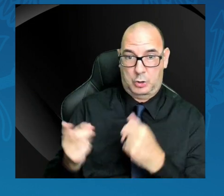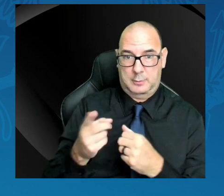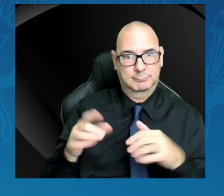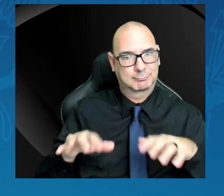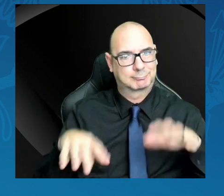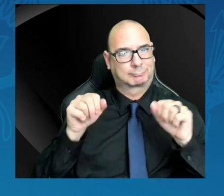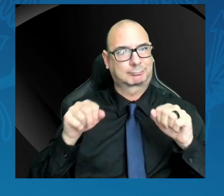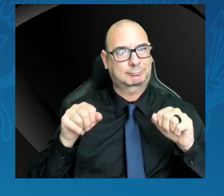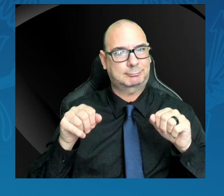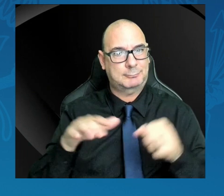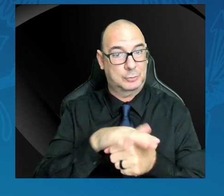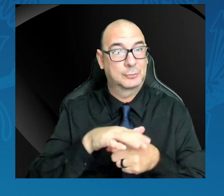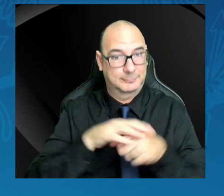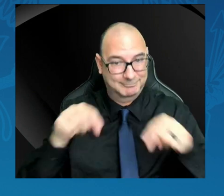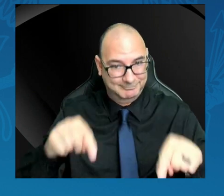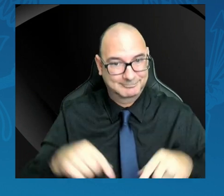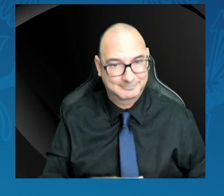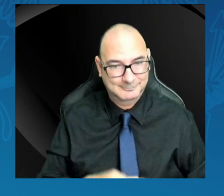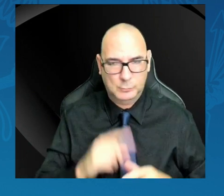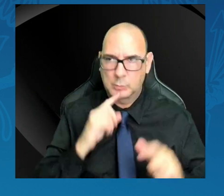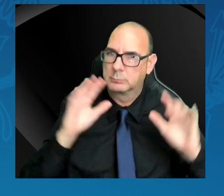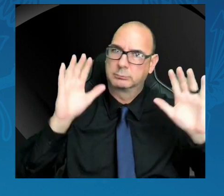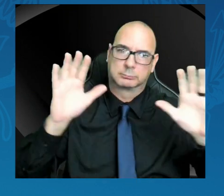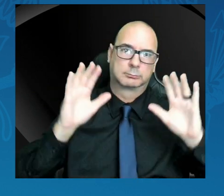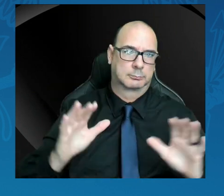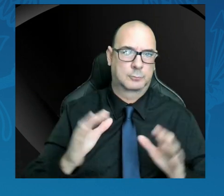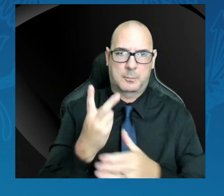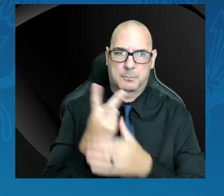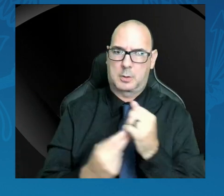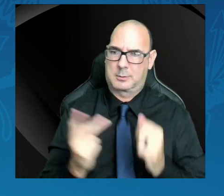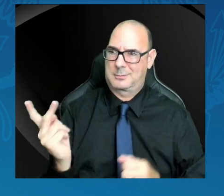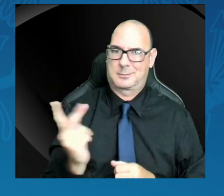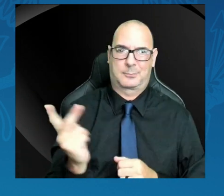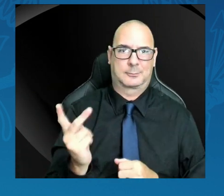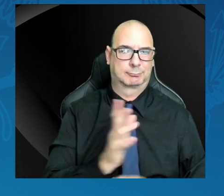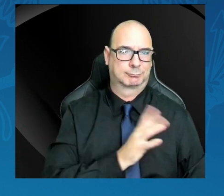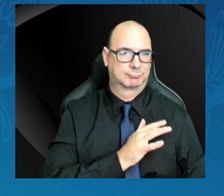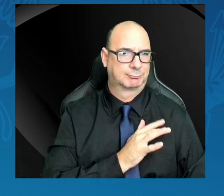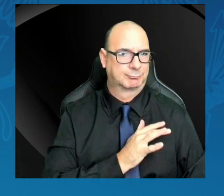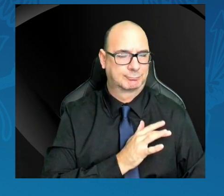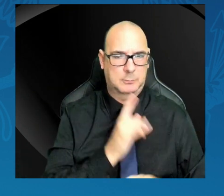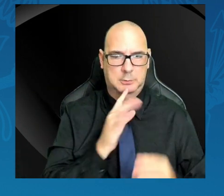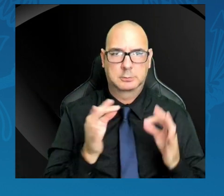but it's great to be with both of you because I definitely do see you in the halls of Congress